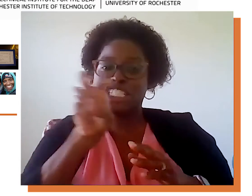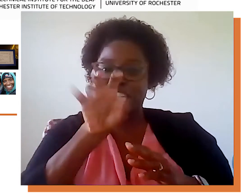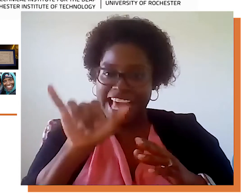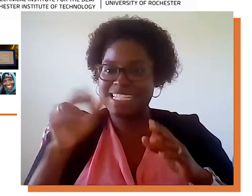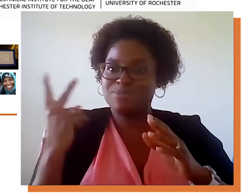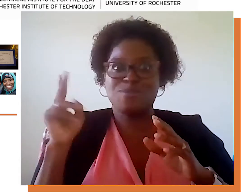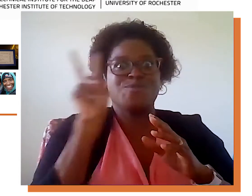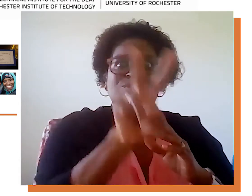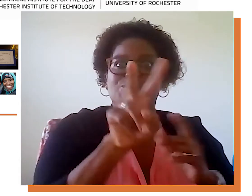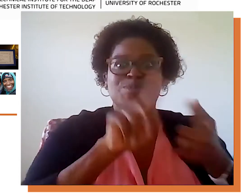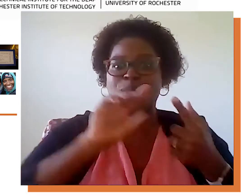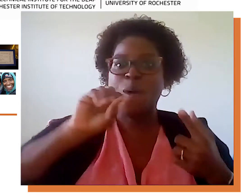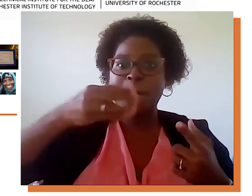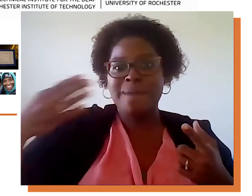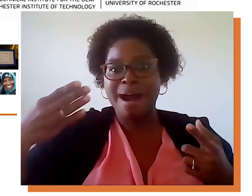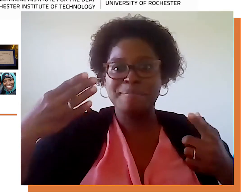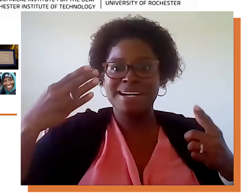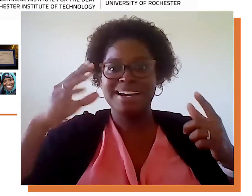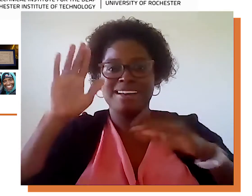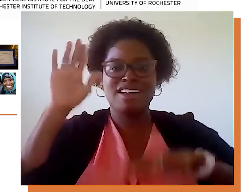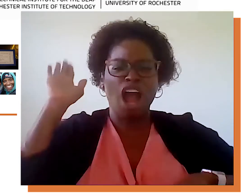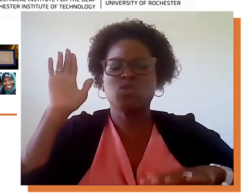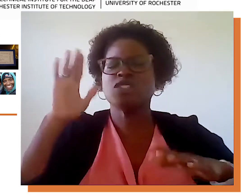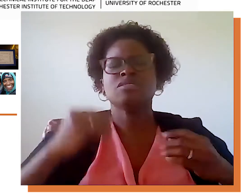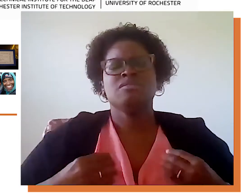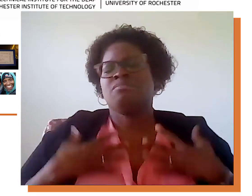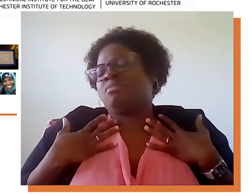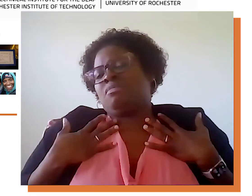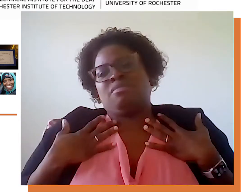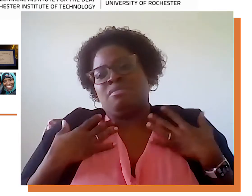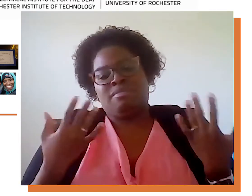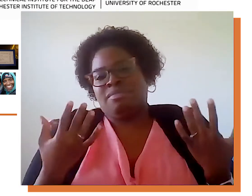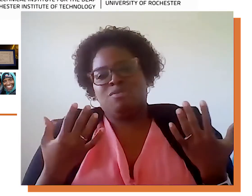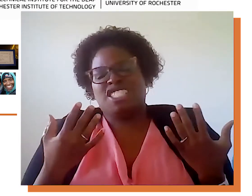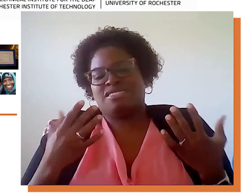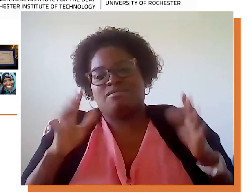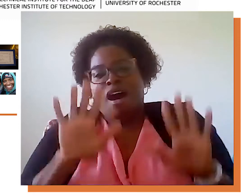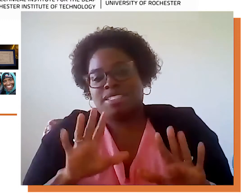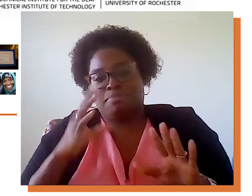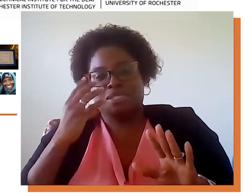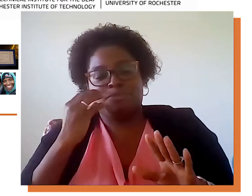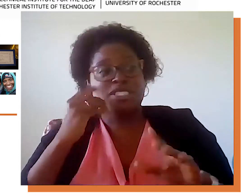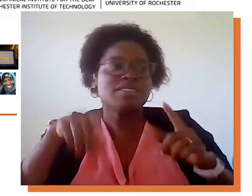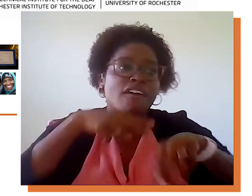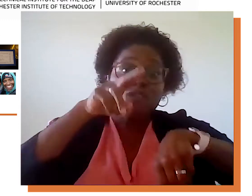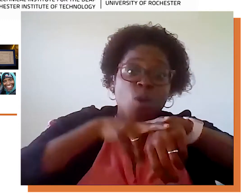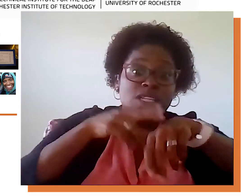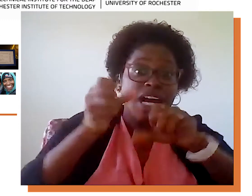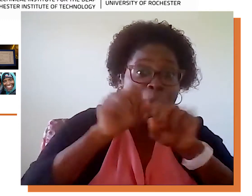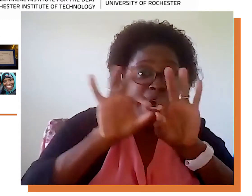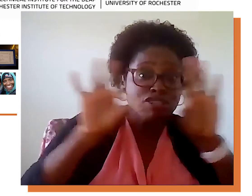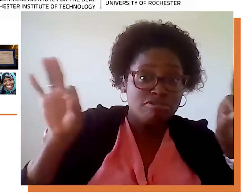So I took my best friend with me, which is that other picture you see on the bottom right. And it was just the most amazing experience.